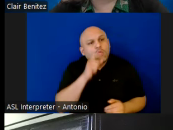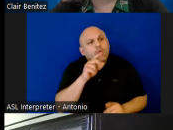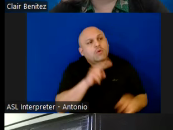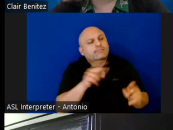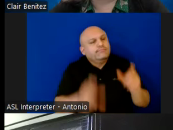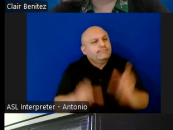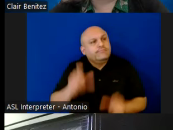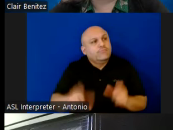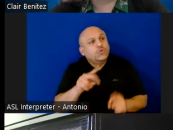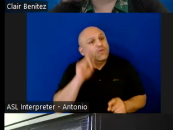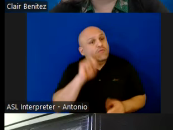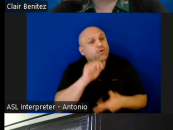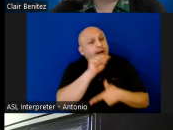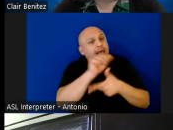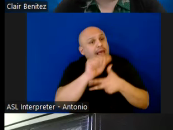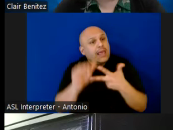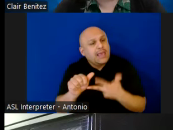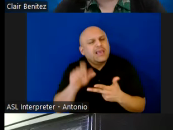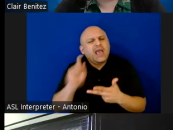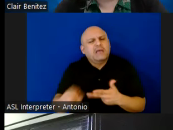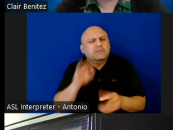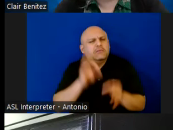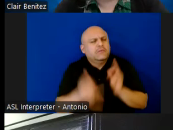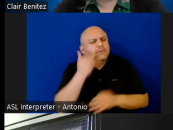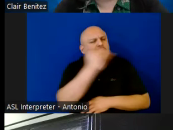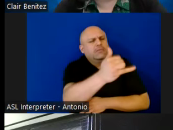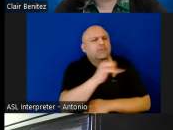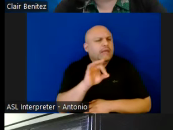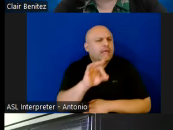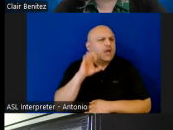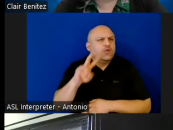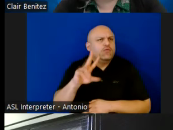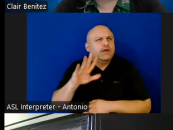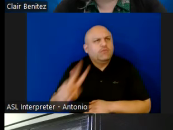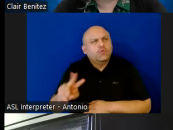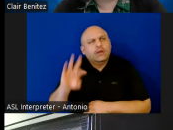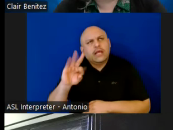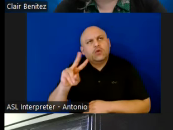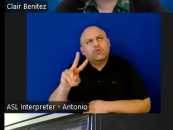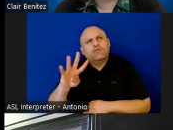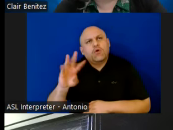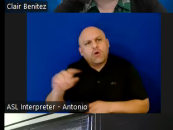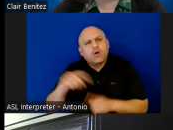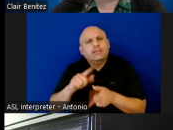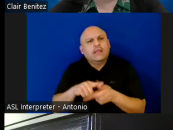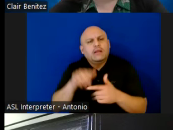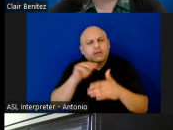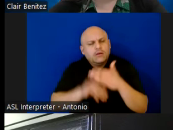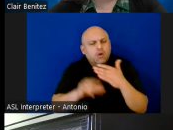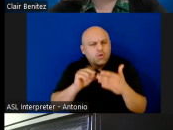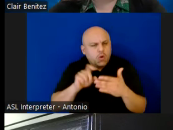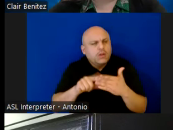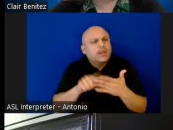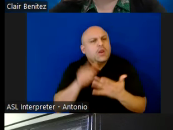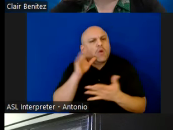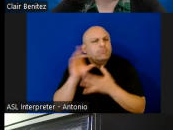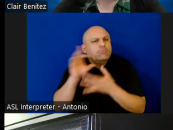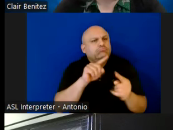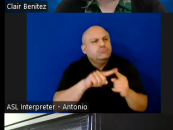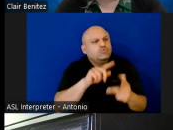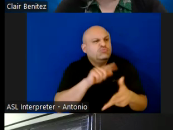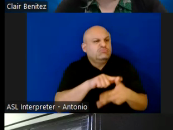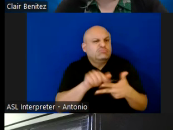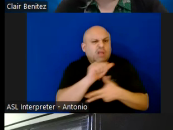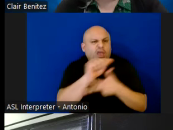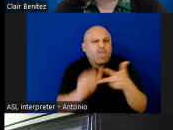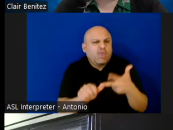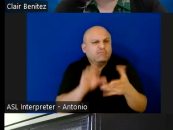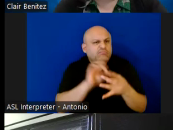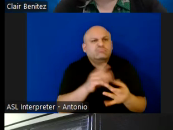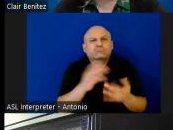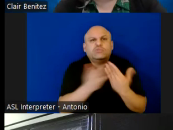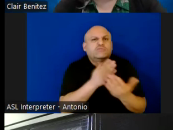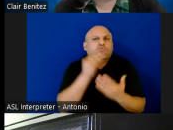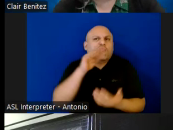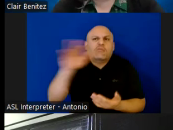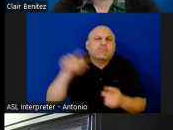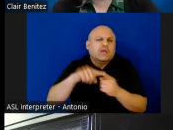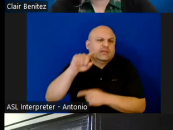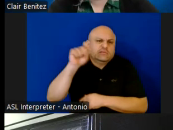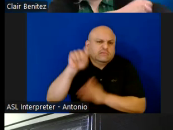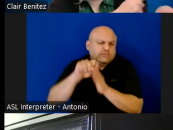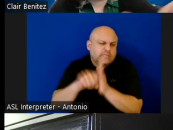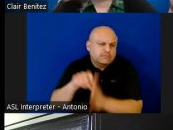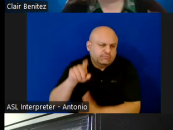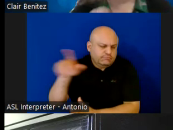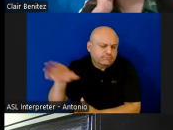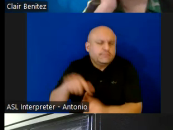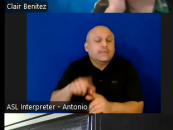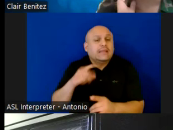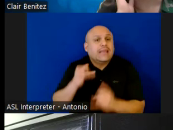An individual looking for a Triple A in their area has to call 800-252-9240, they enter their ZIP code and they'll be connected to a Triple A who can help them.